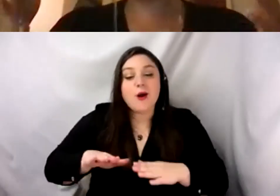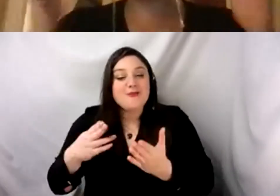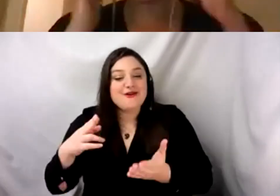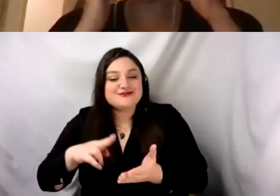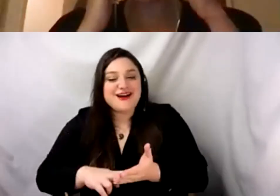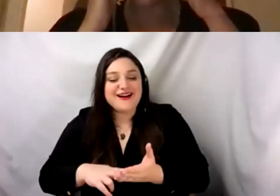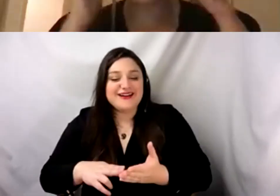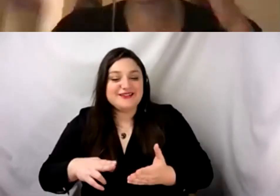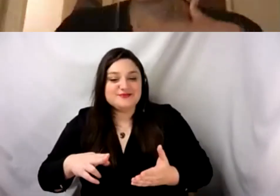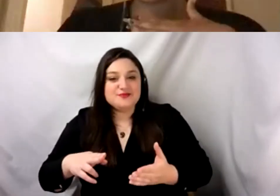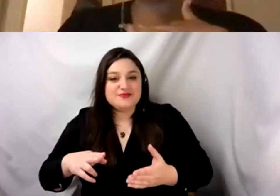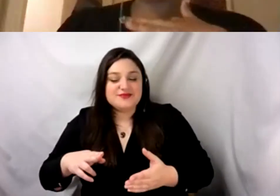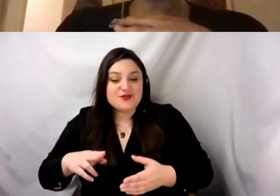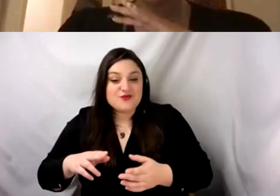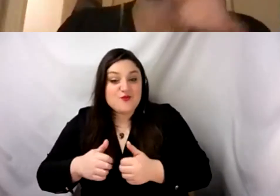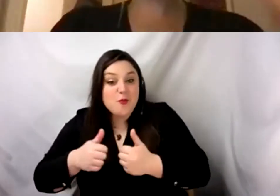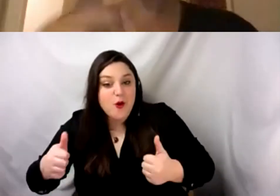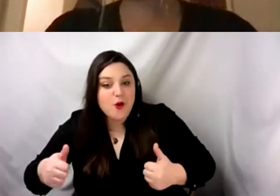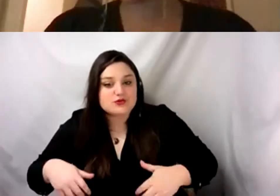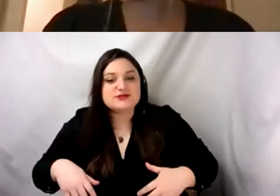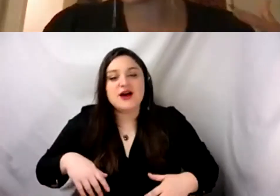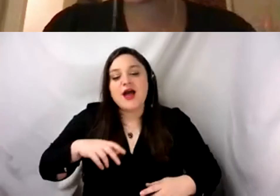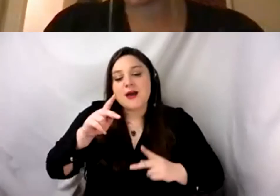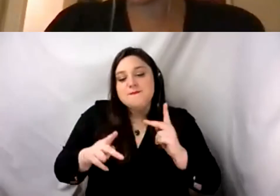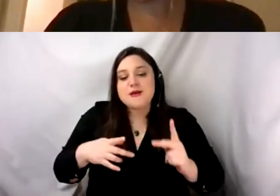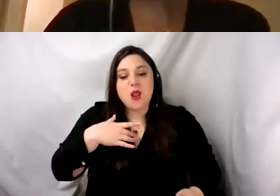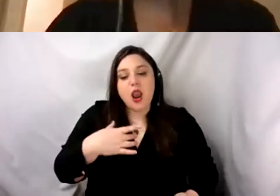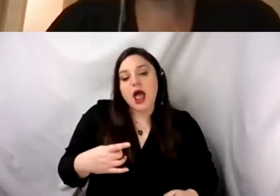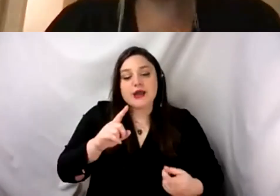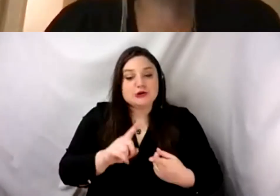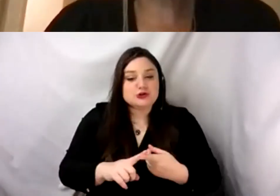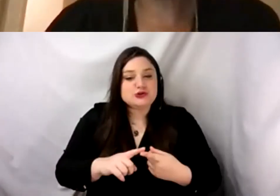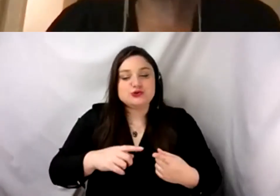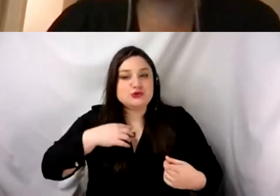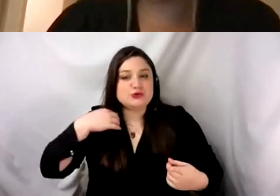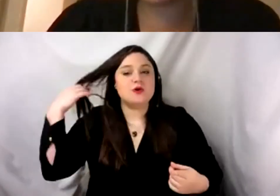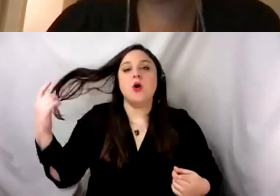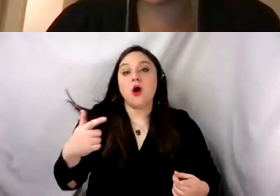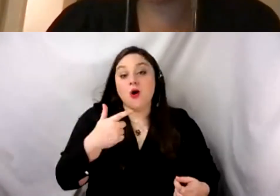and then have a signed book sent to your home. I think it really depends on the market and sector.